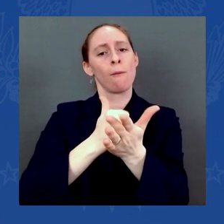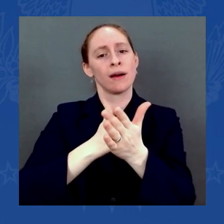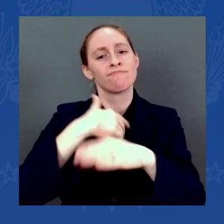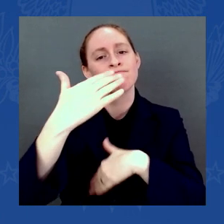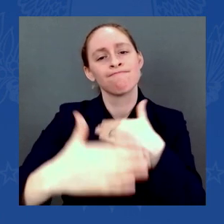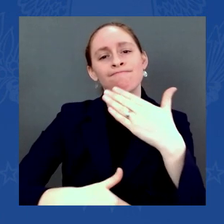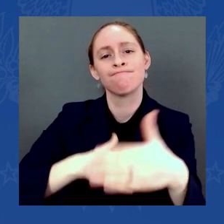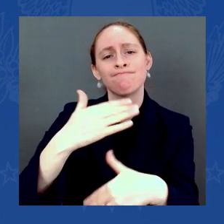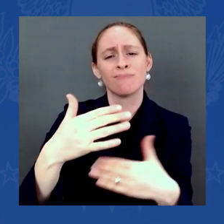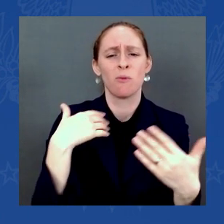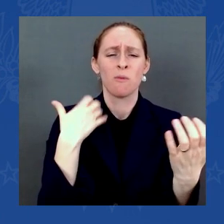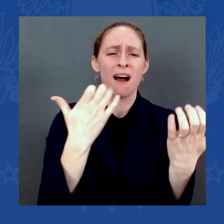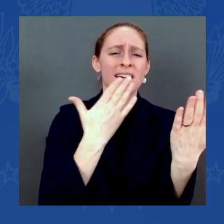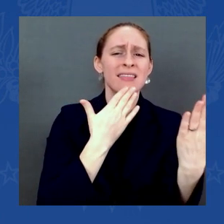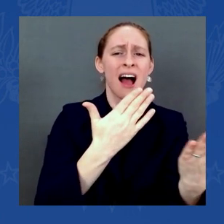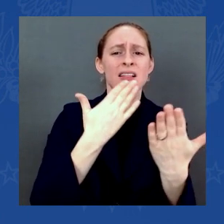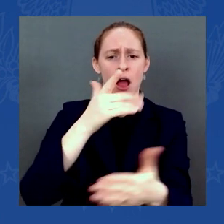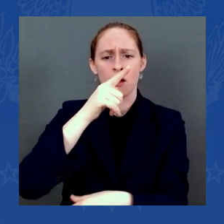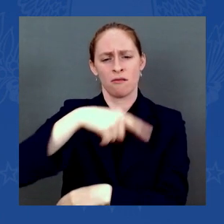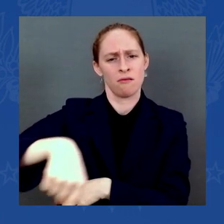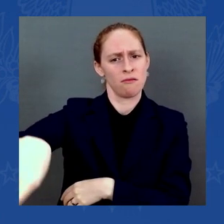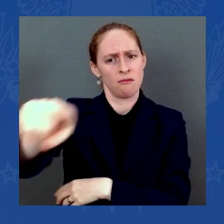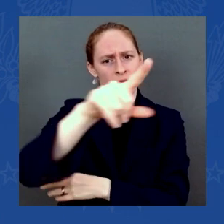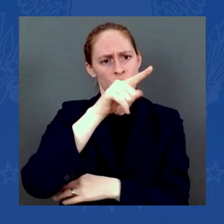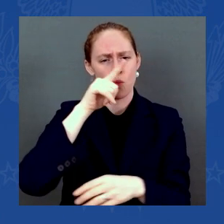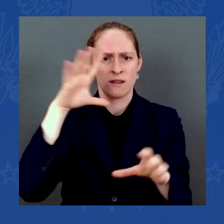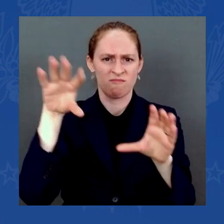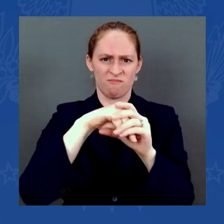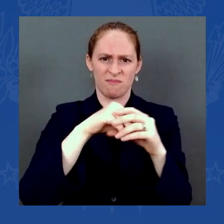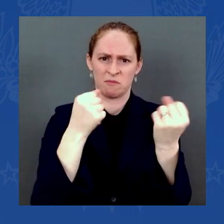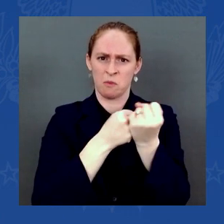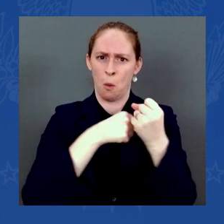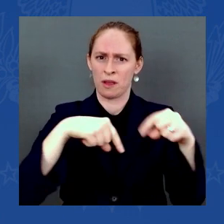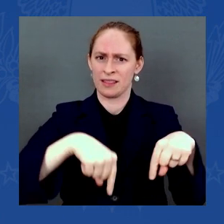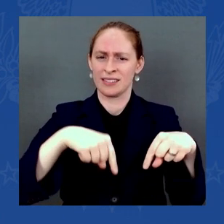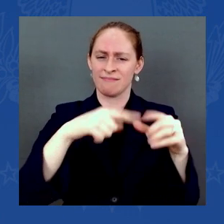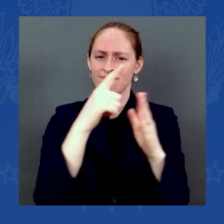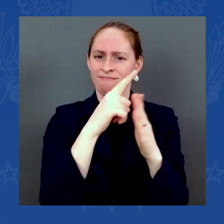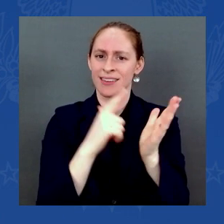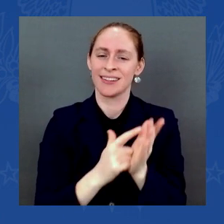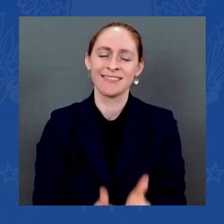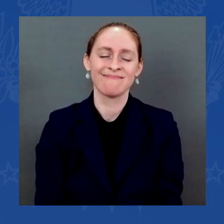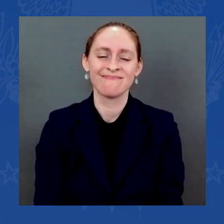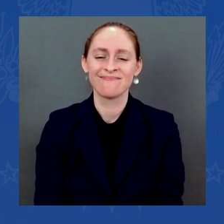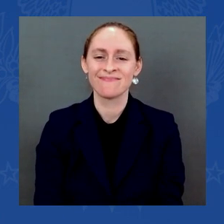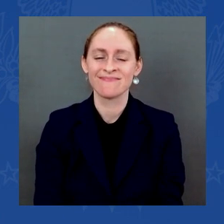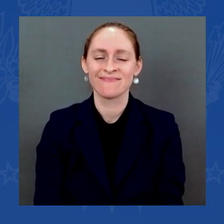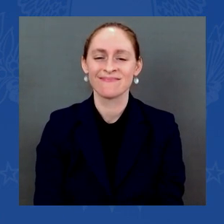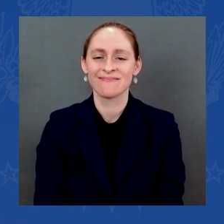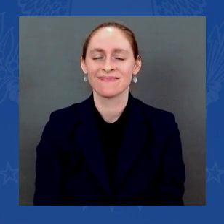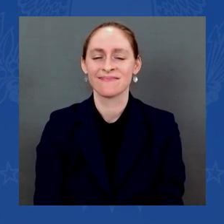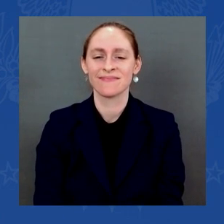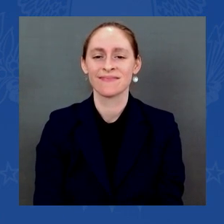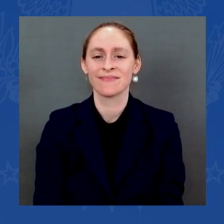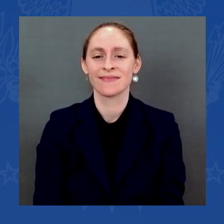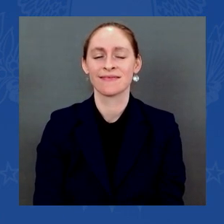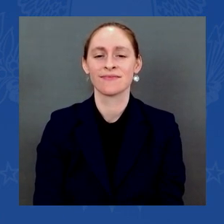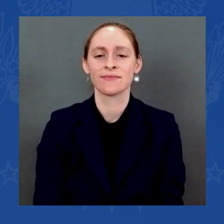And know this: There are countless people who, even if they haven't experienced ALS, they've experienced some other cruel twist of fate.